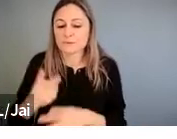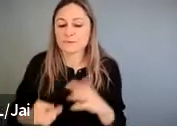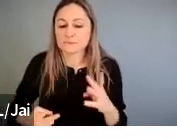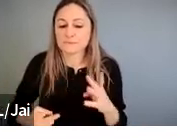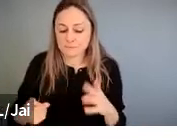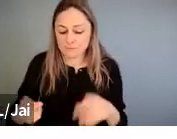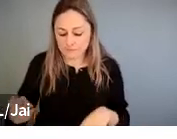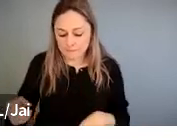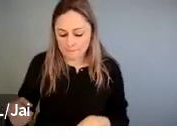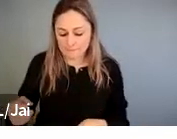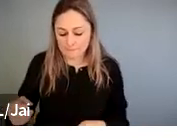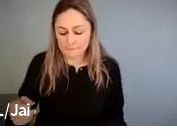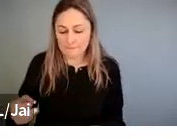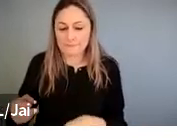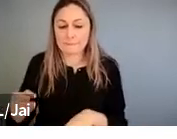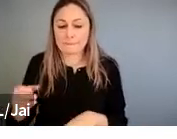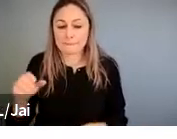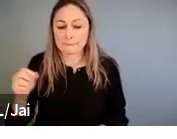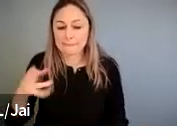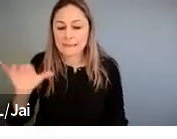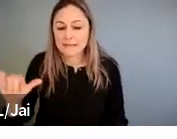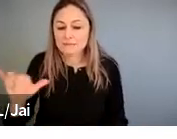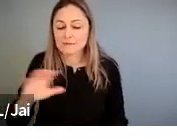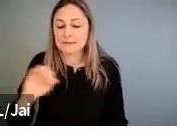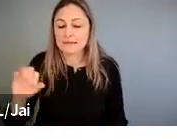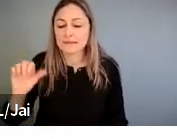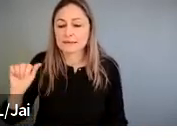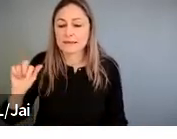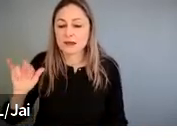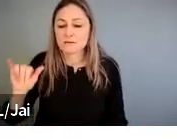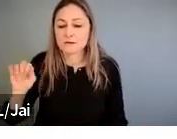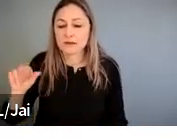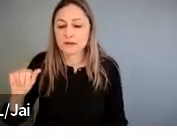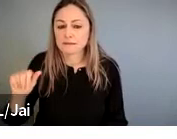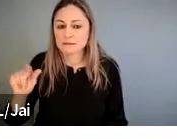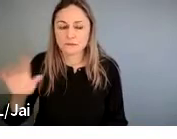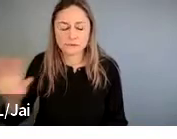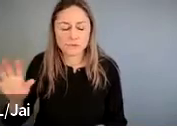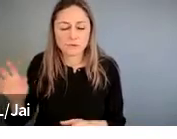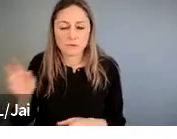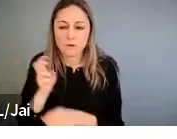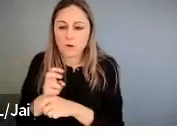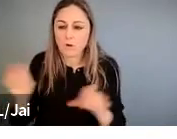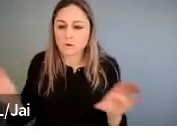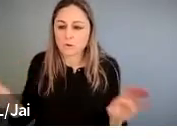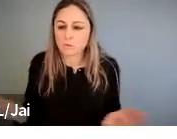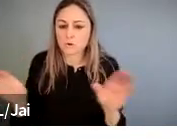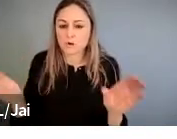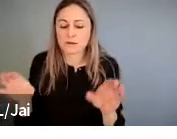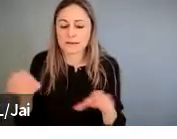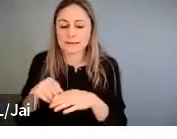especially Henry and Ariana, for your diligence and your hard work in this space,